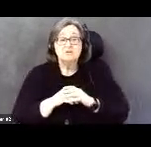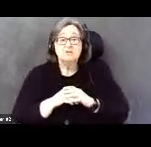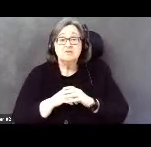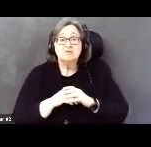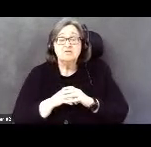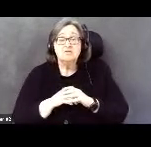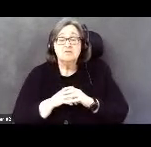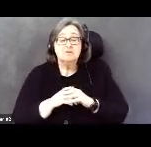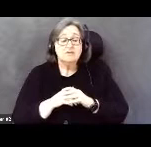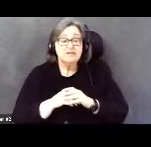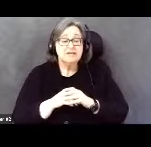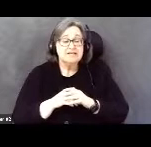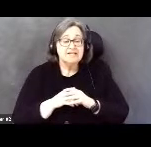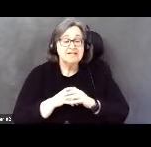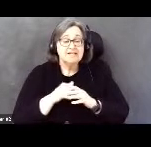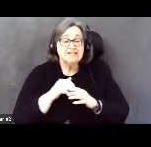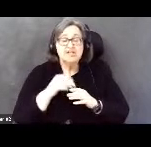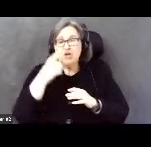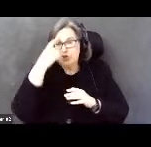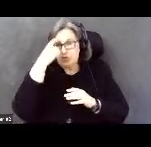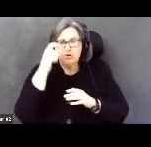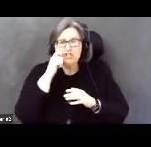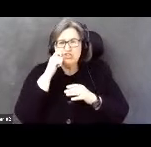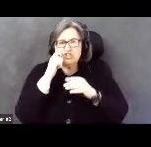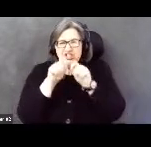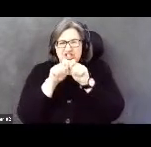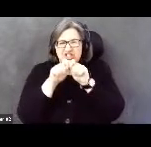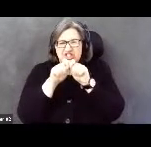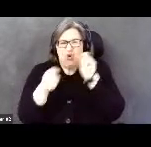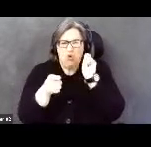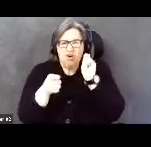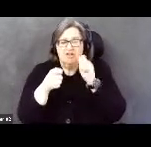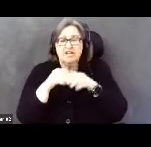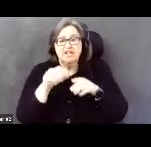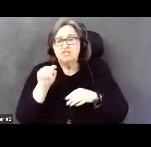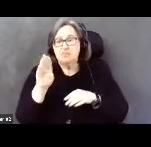the tissue -- the brain tissue gets torn.